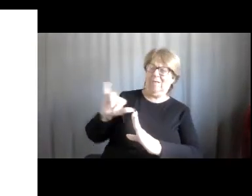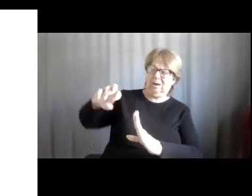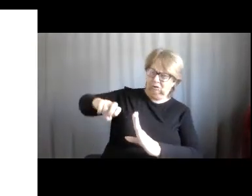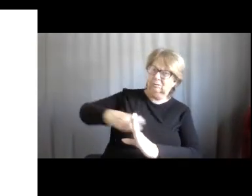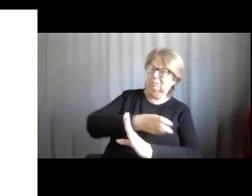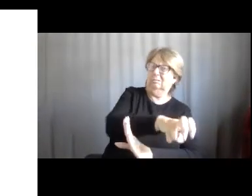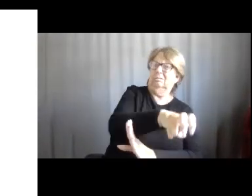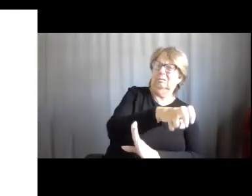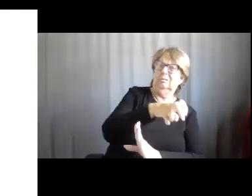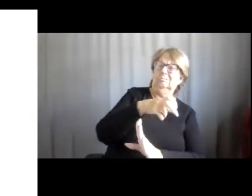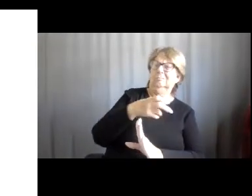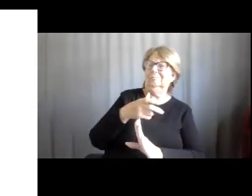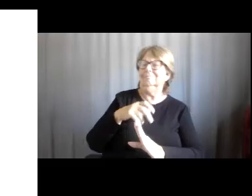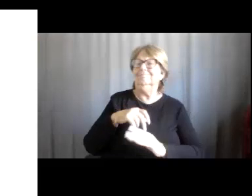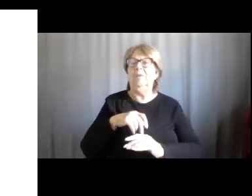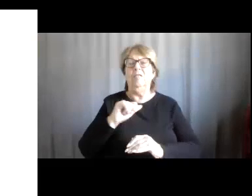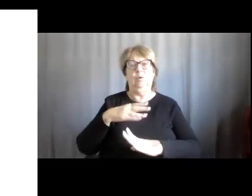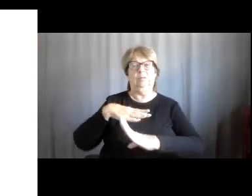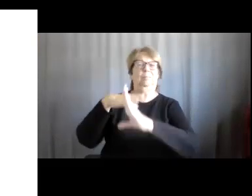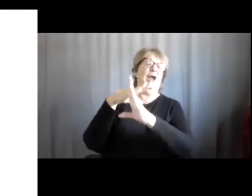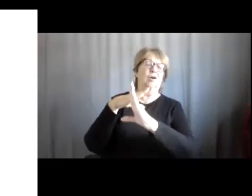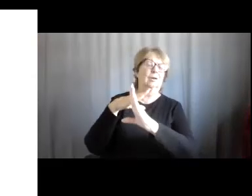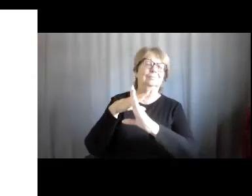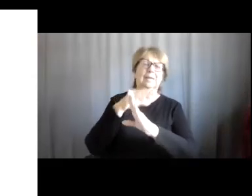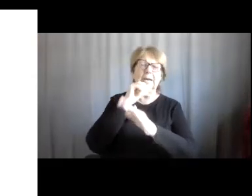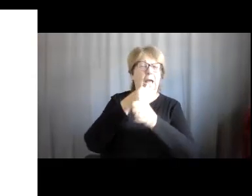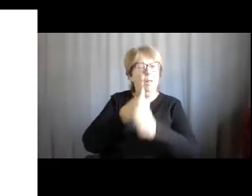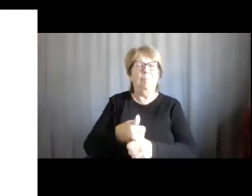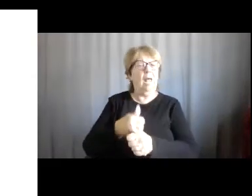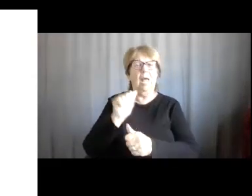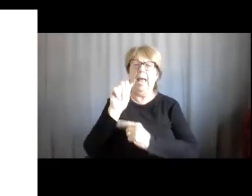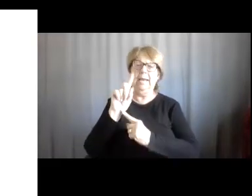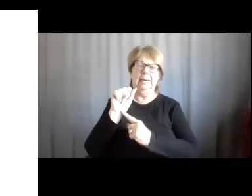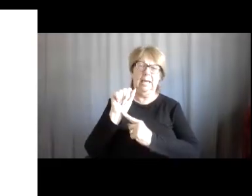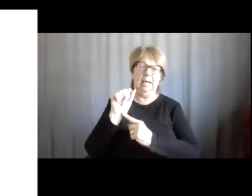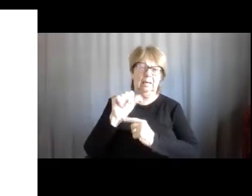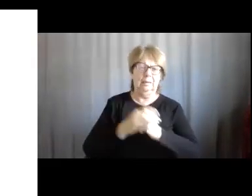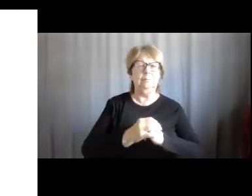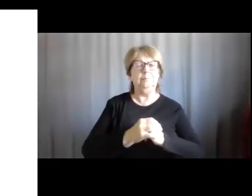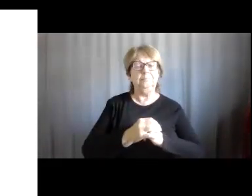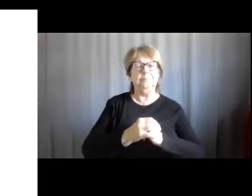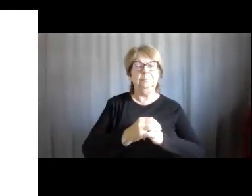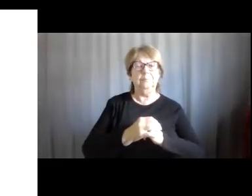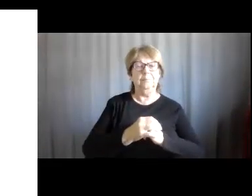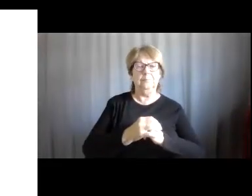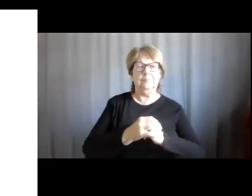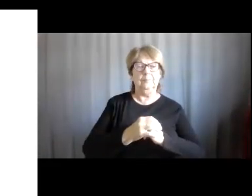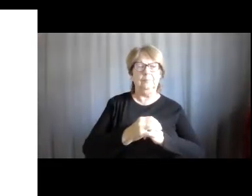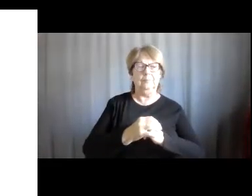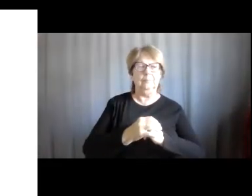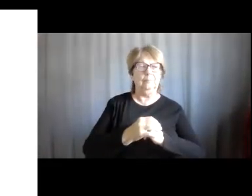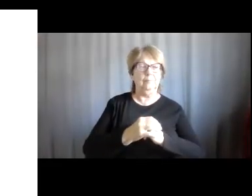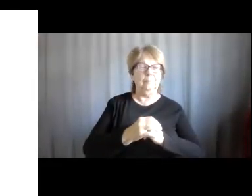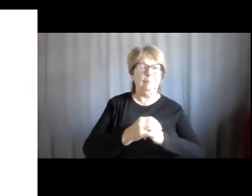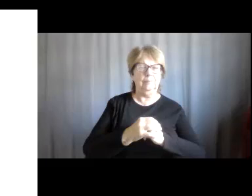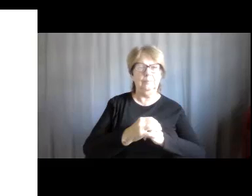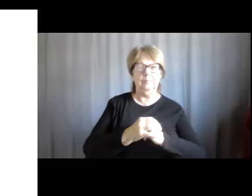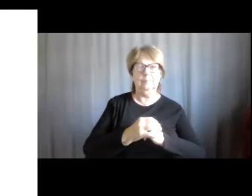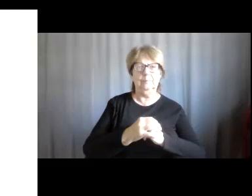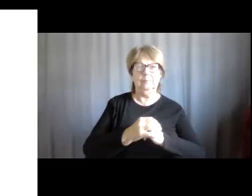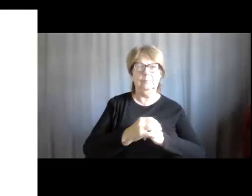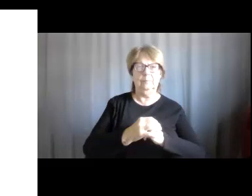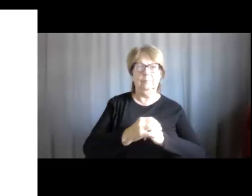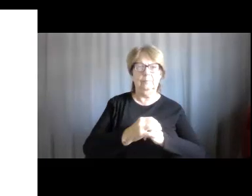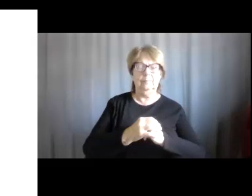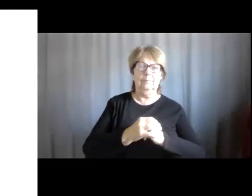These are physical barriers that are not compliant with ADA standards.